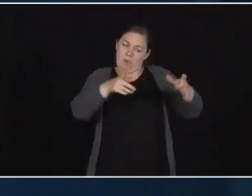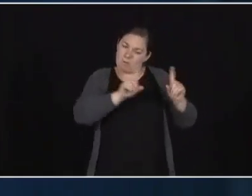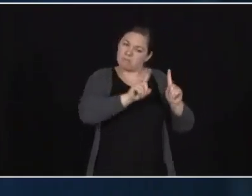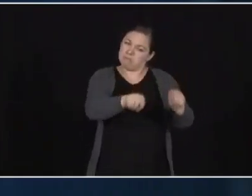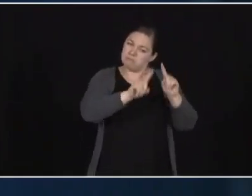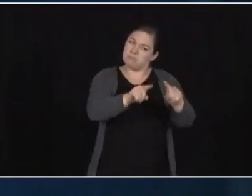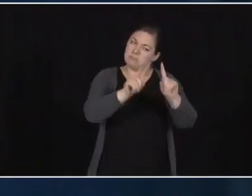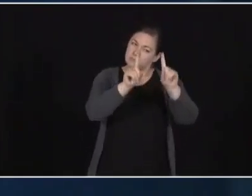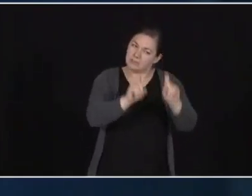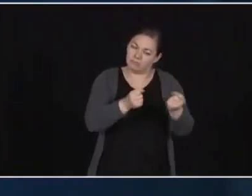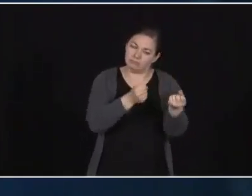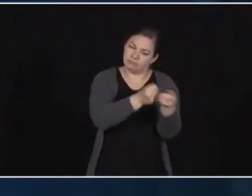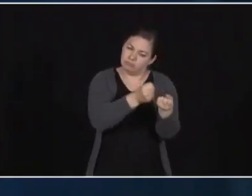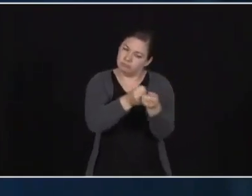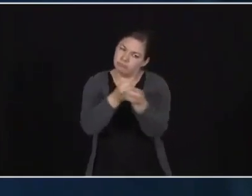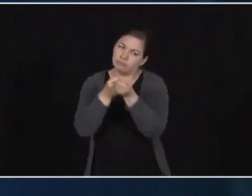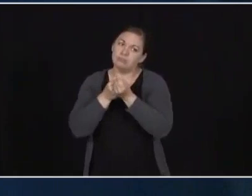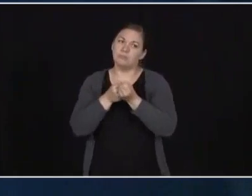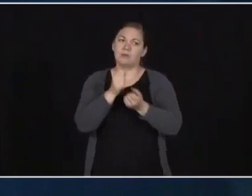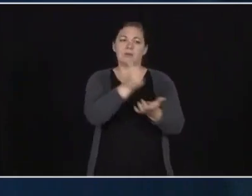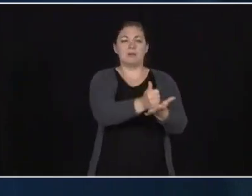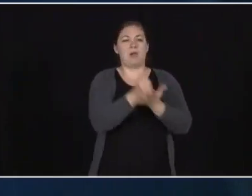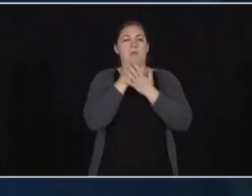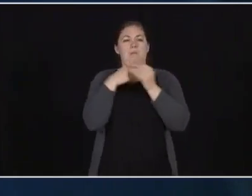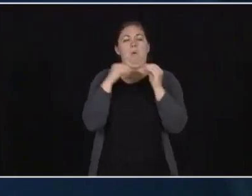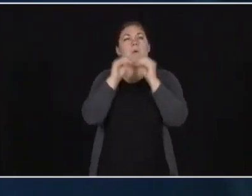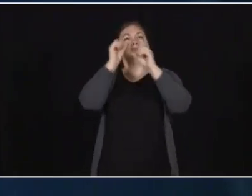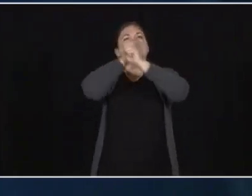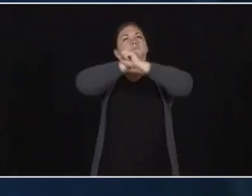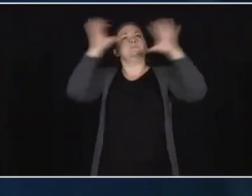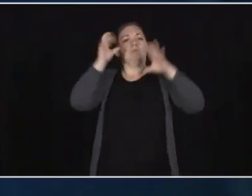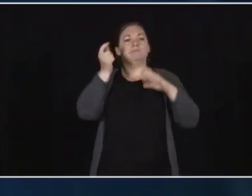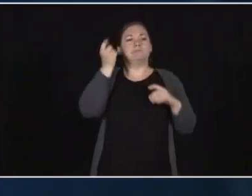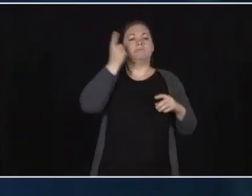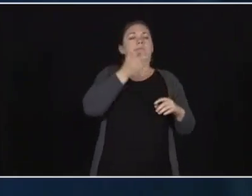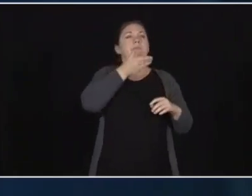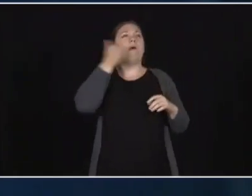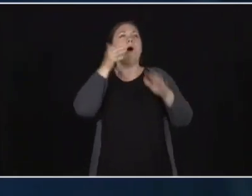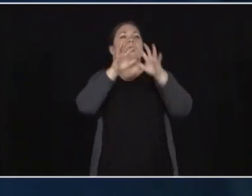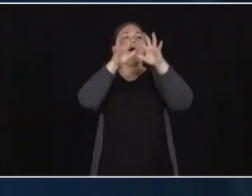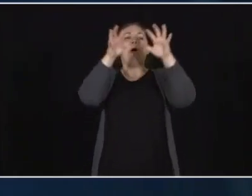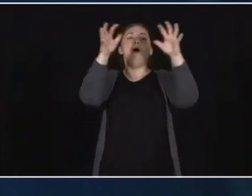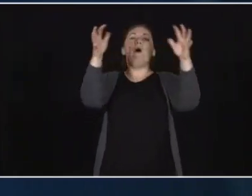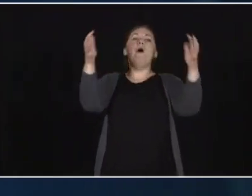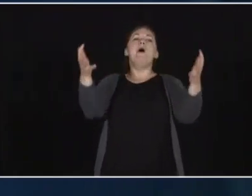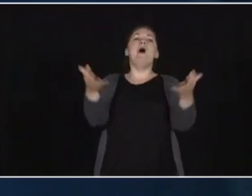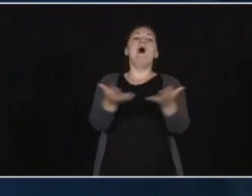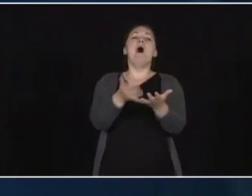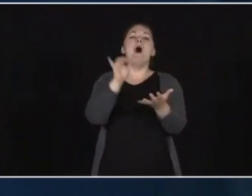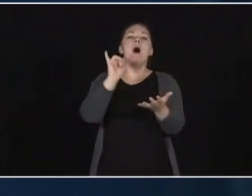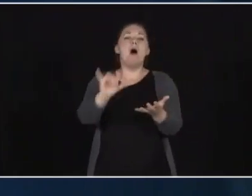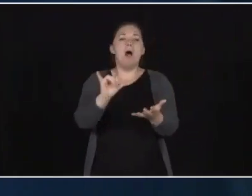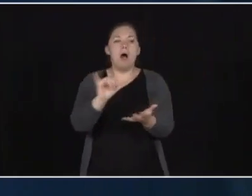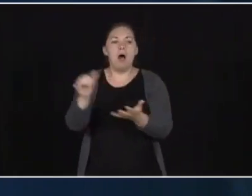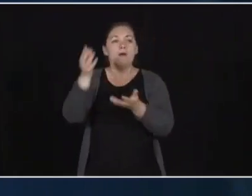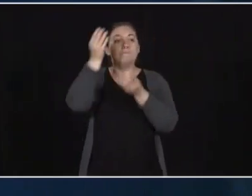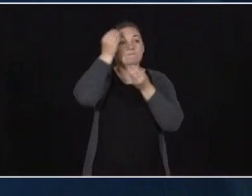number of people coming in for testing we continue to support that and gain better understanding. It still needs to be sorted through by the